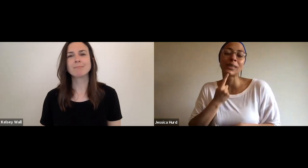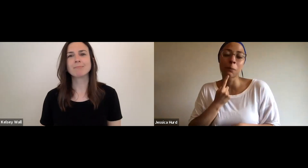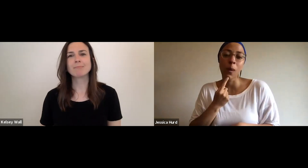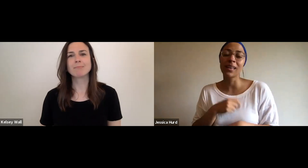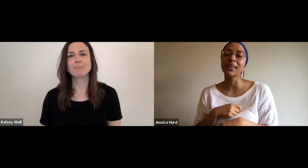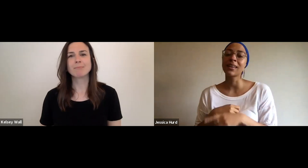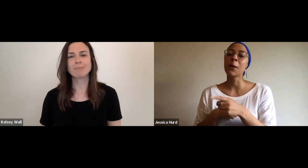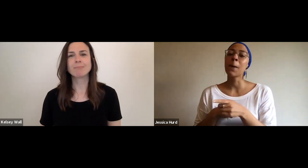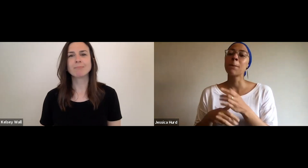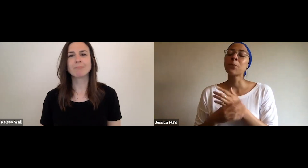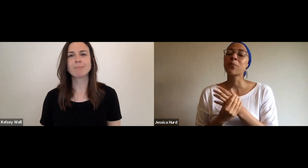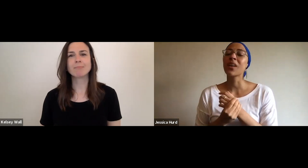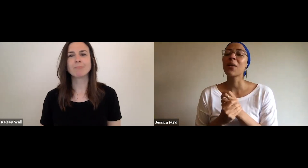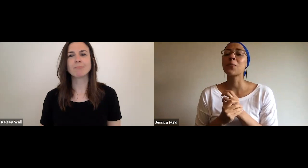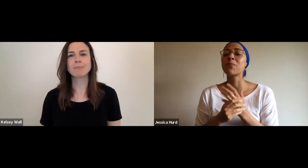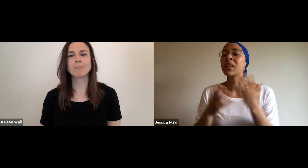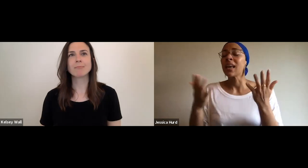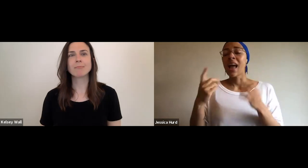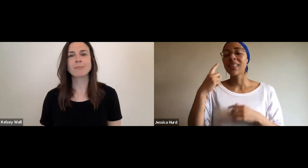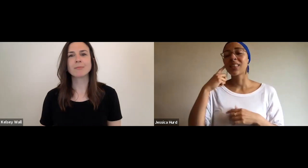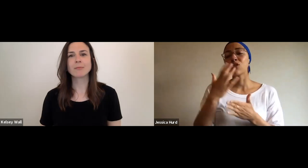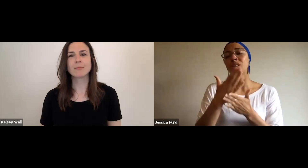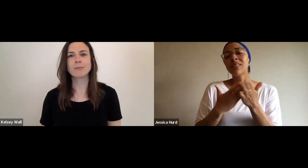Even if you apologize, you just don't want to disappoint your friend.